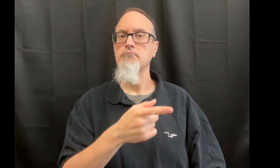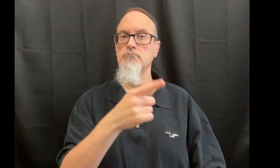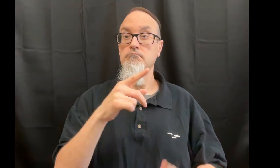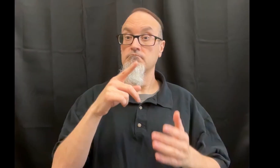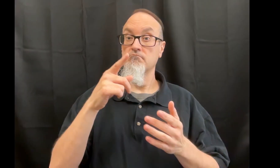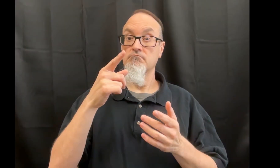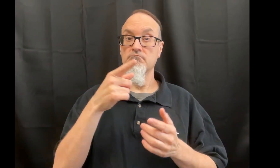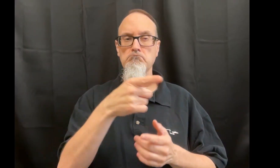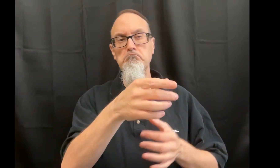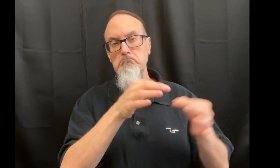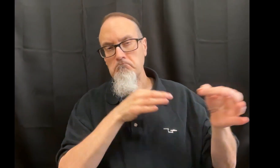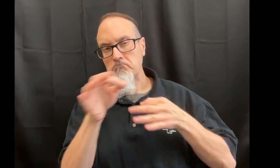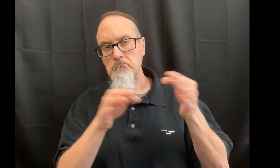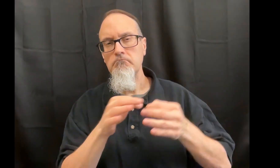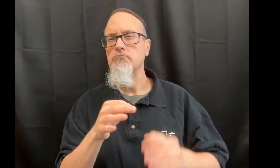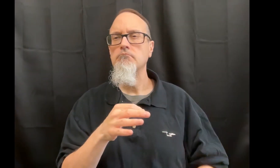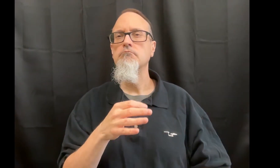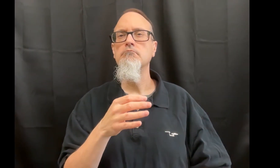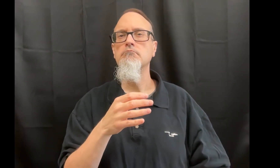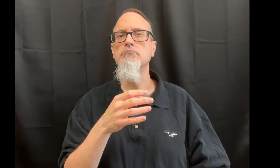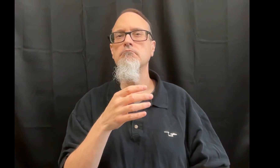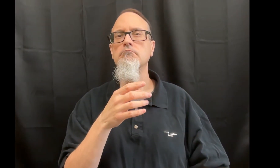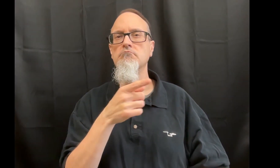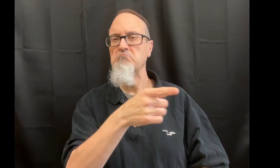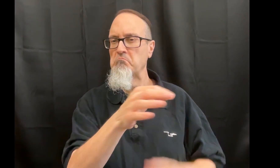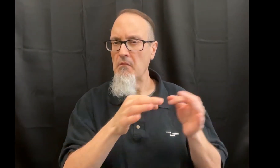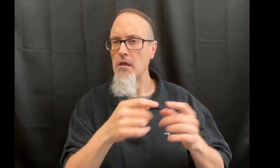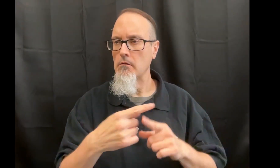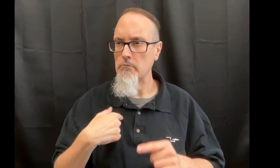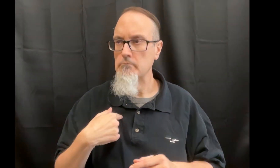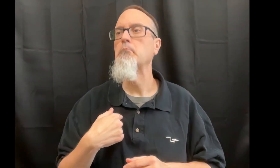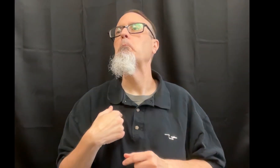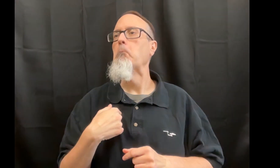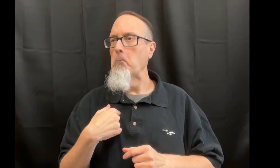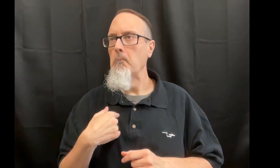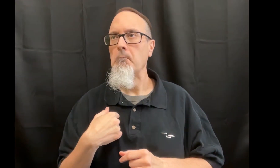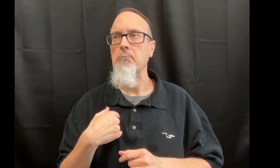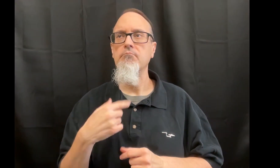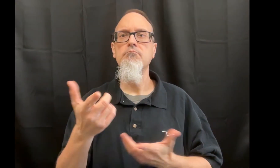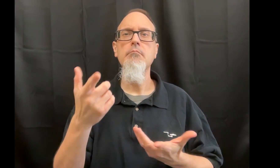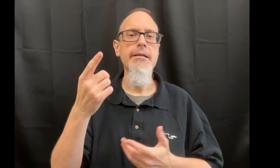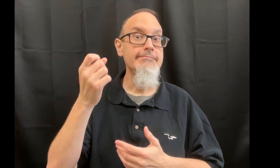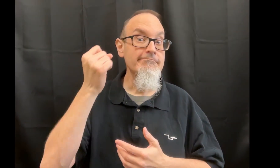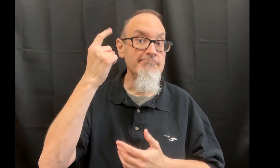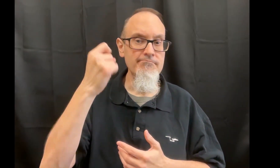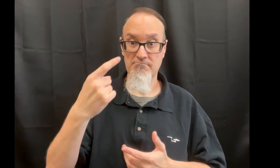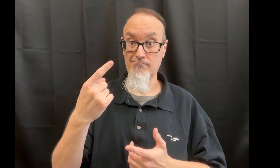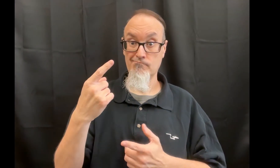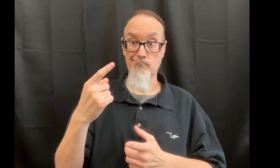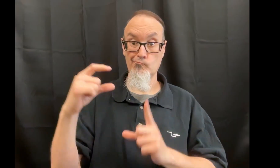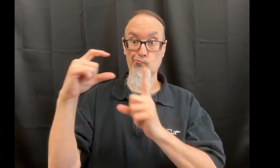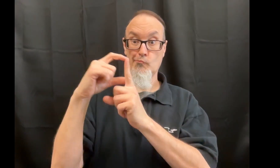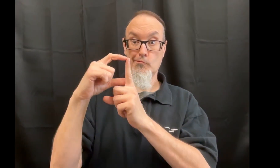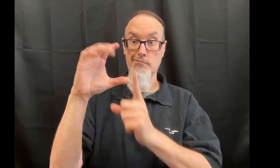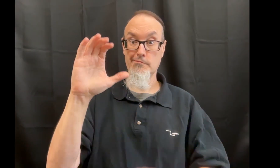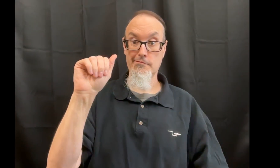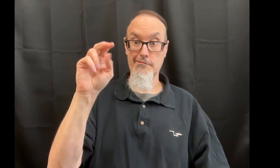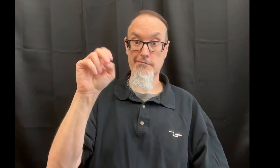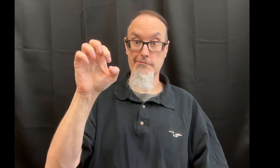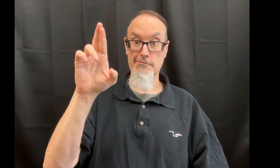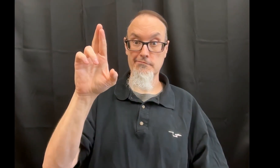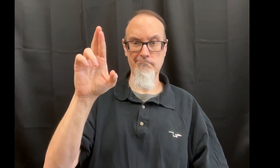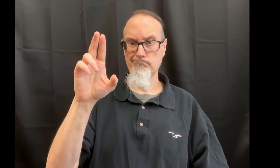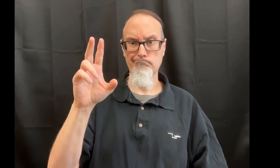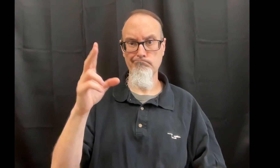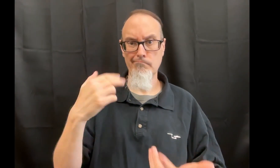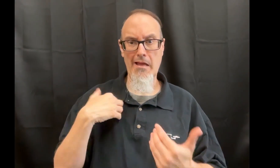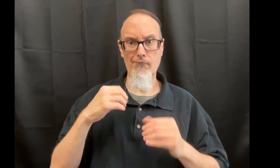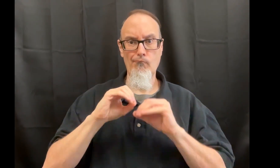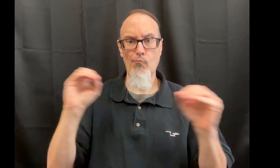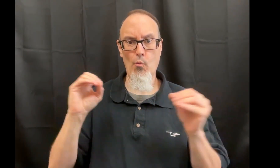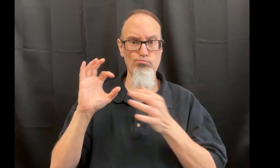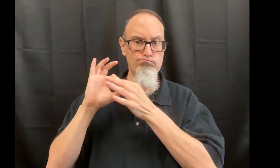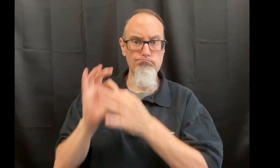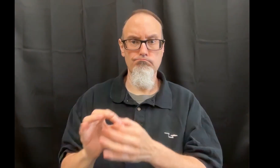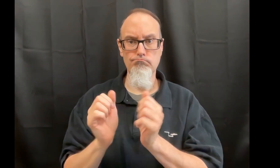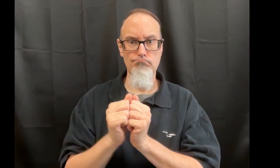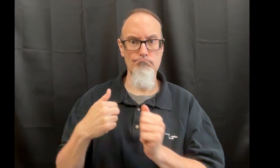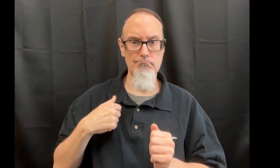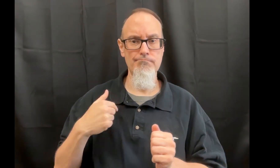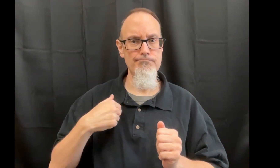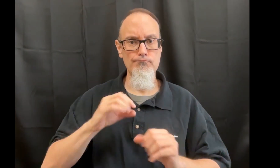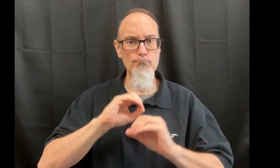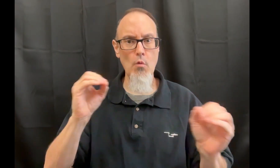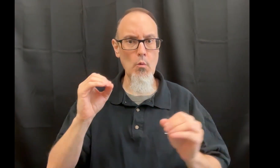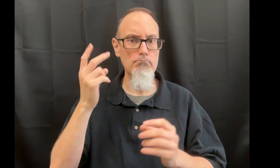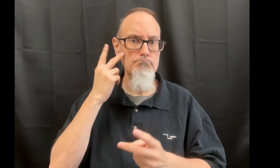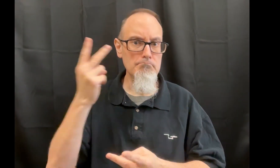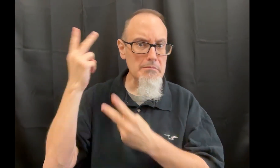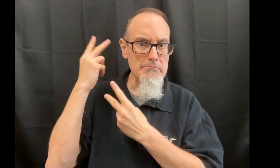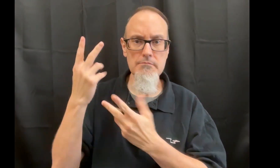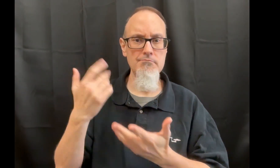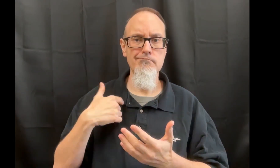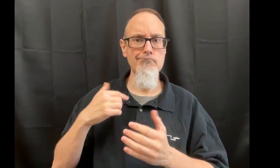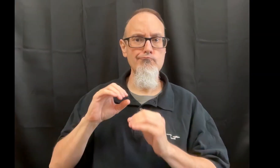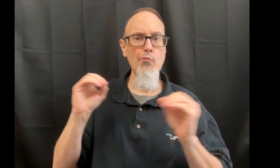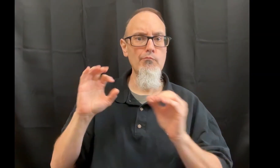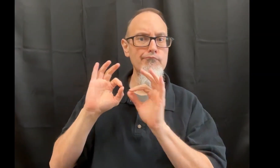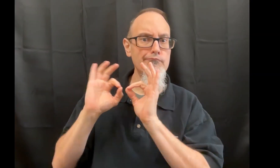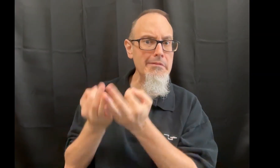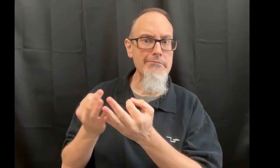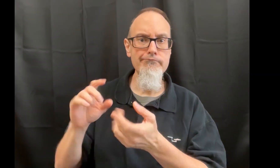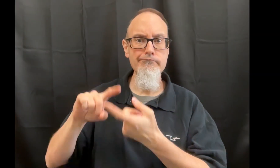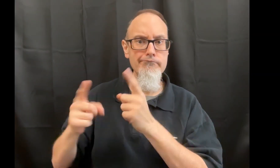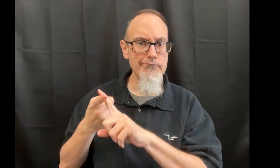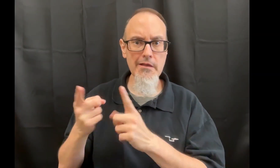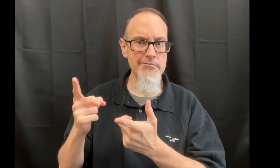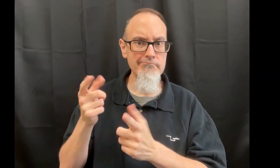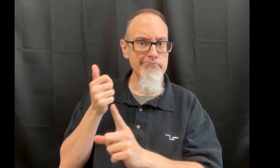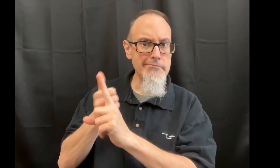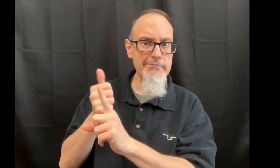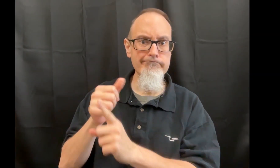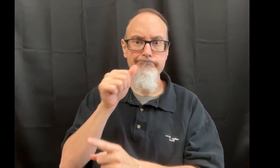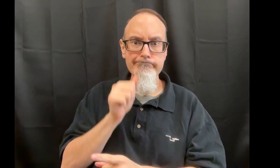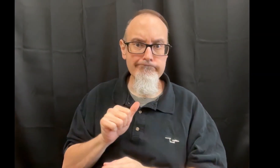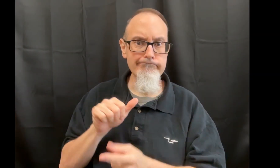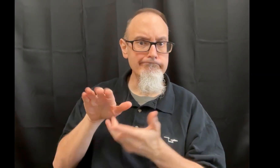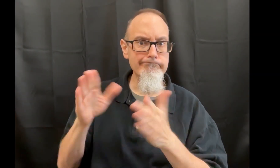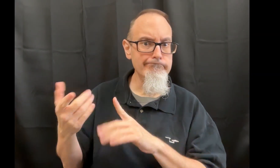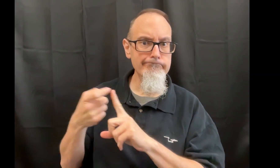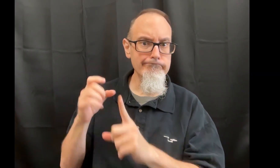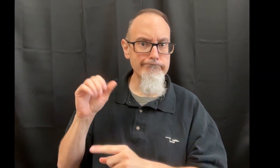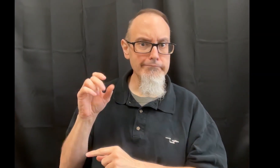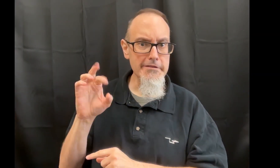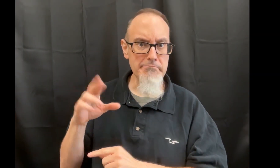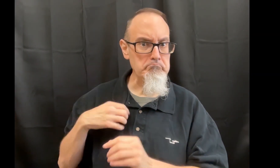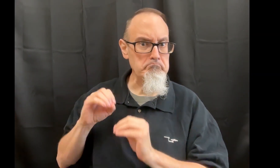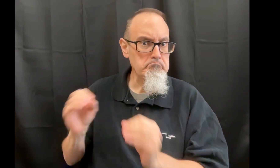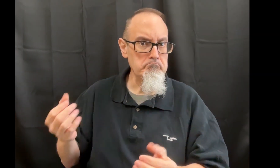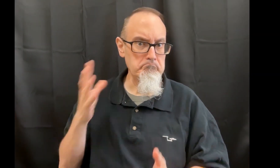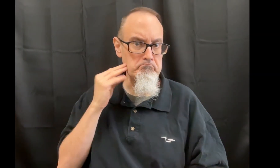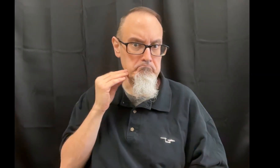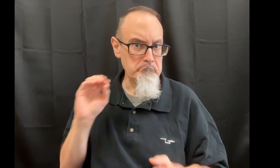The interpreter explained it further: for me, I’ve never experienced watching friends or family suffer with cancer.